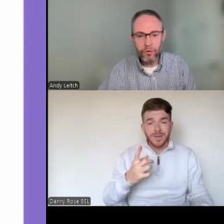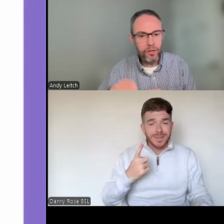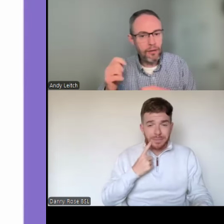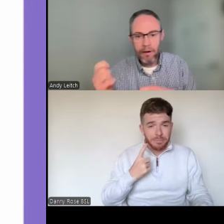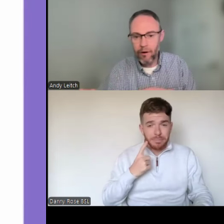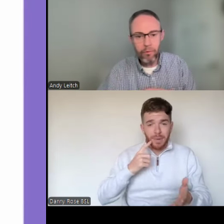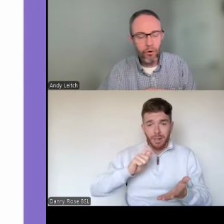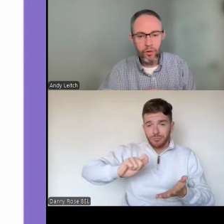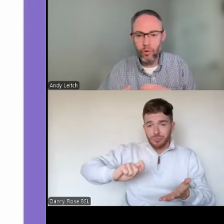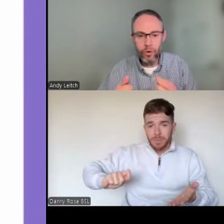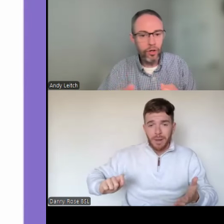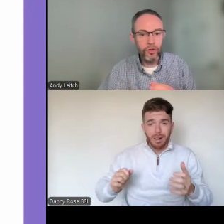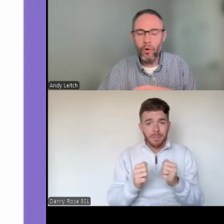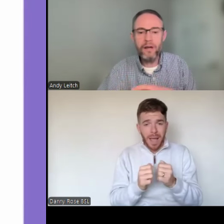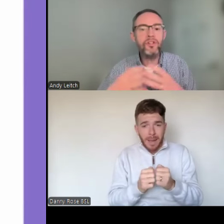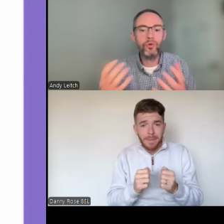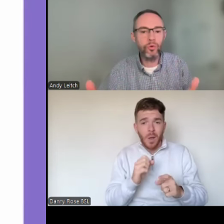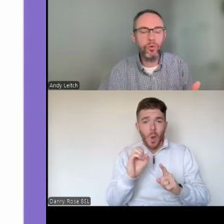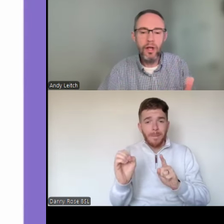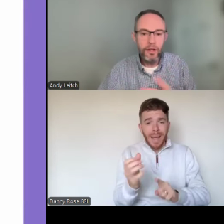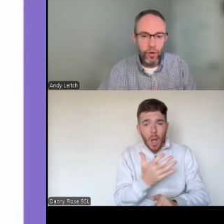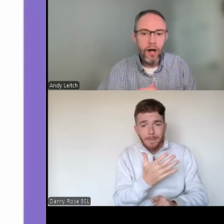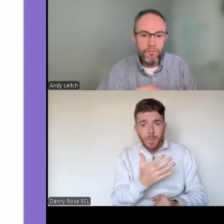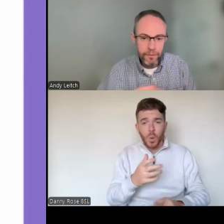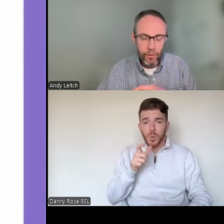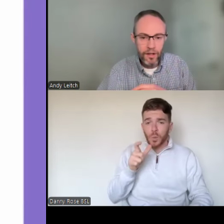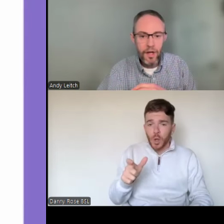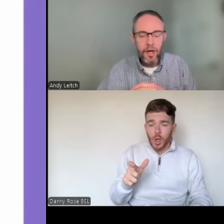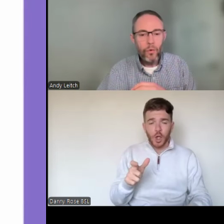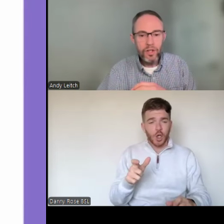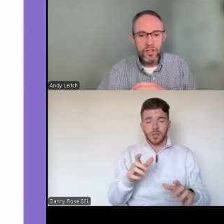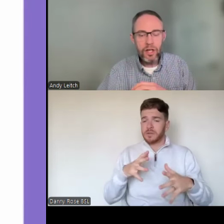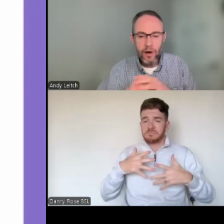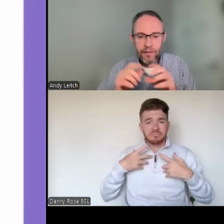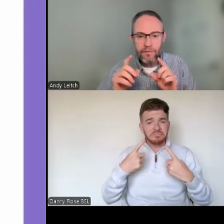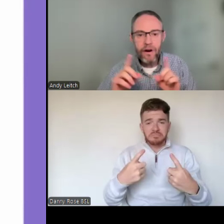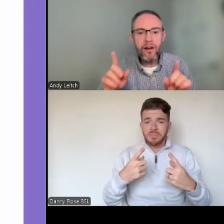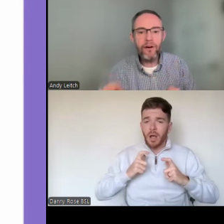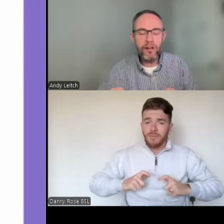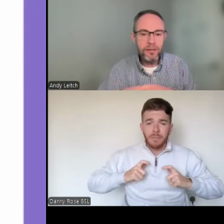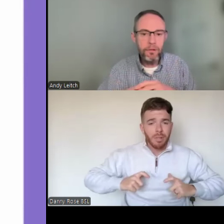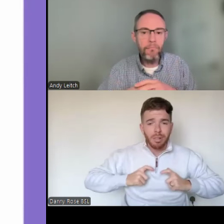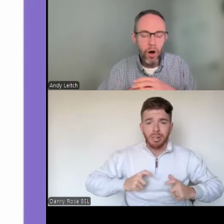or do it in PowerPoint or Word, or whatever tool that you're comfortable with. We're just going to create some very, very simple